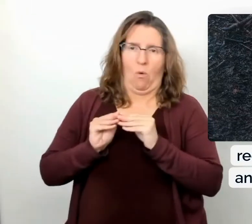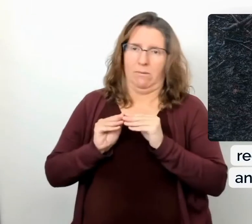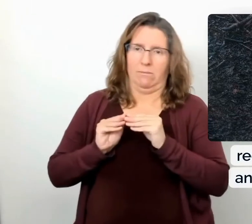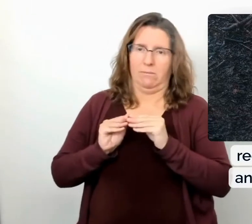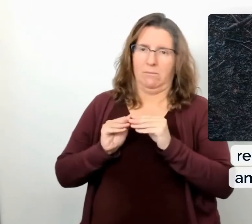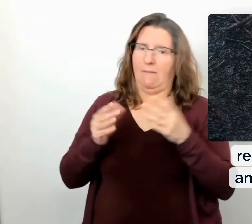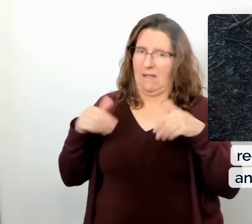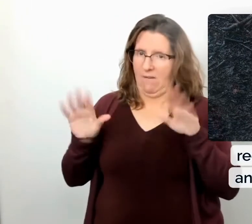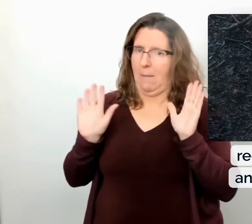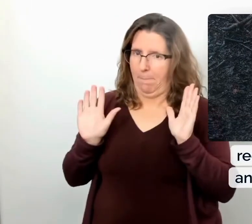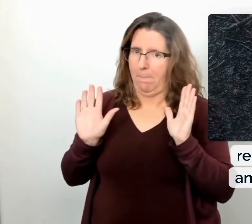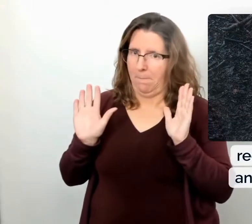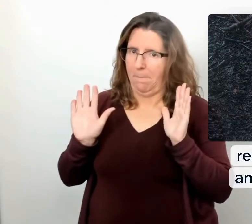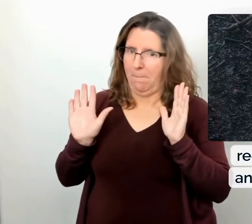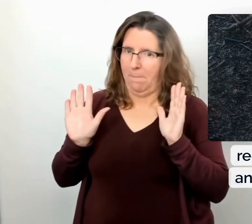They've learned they should give up.